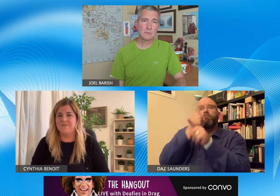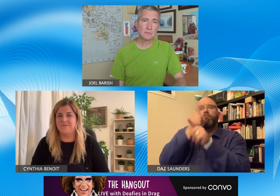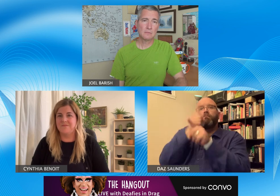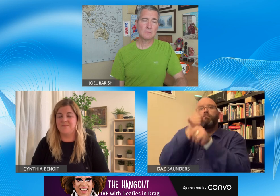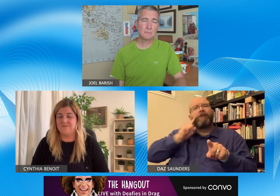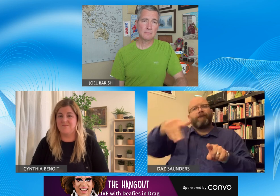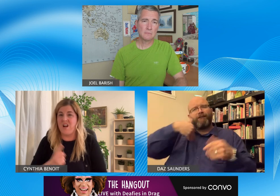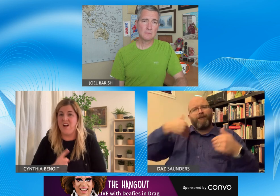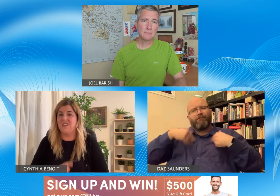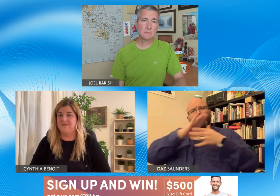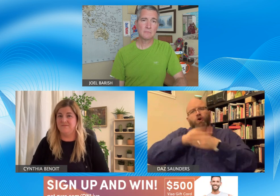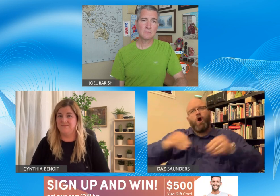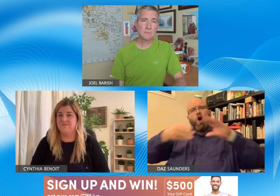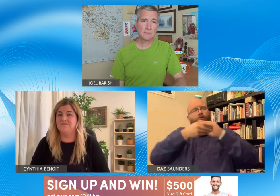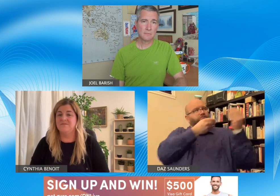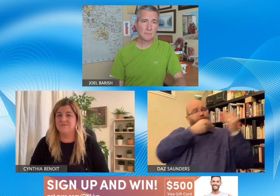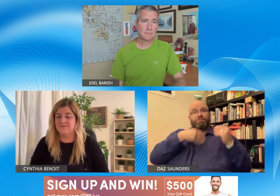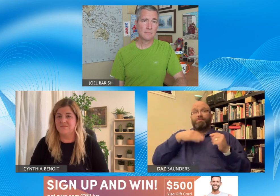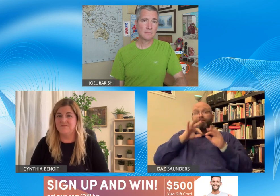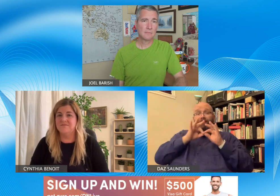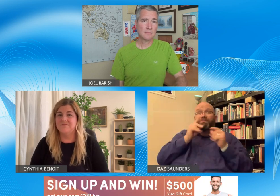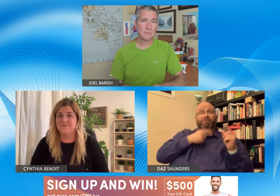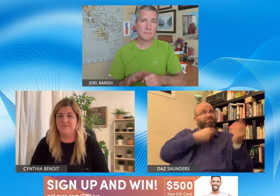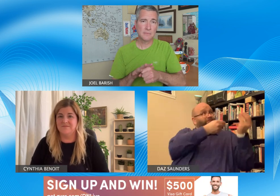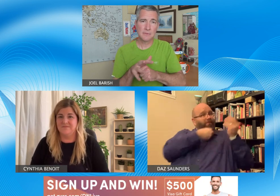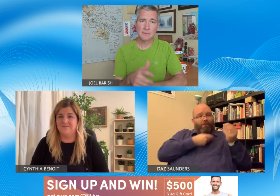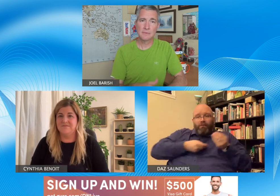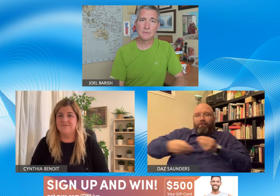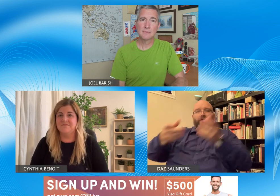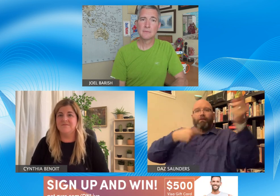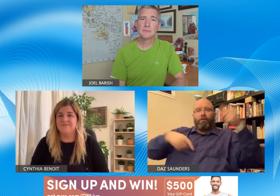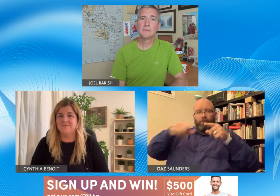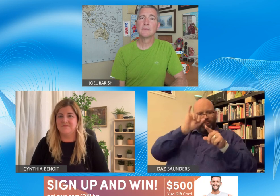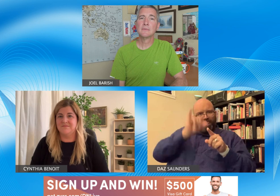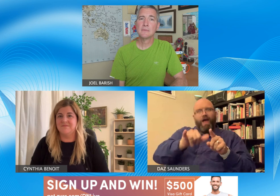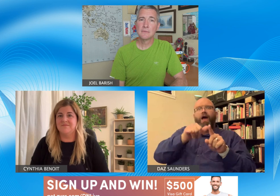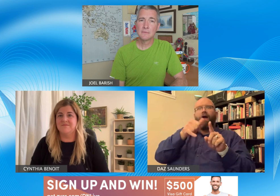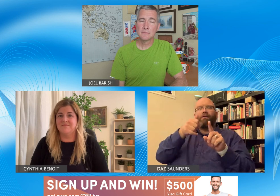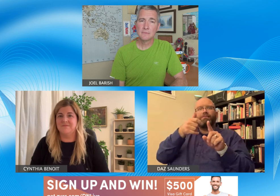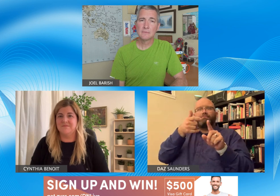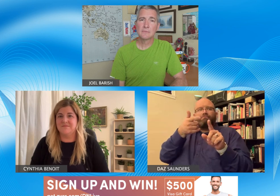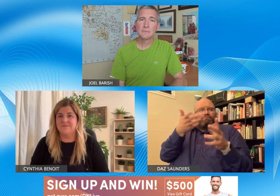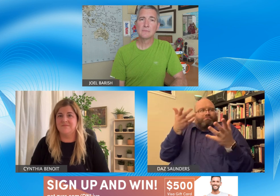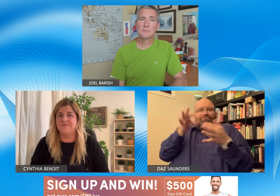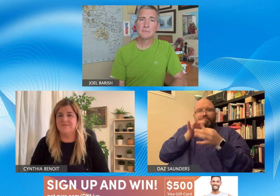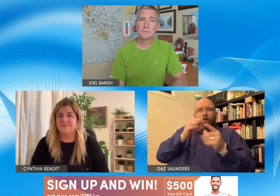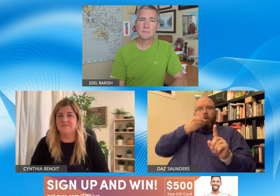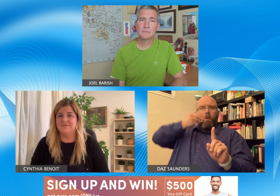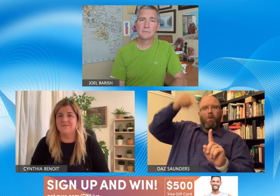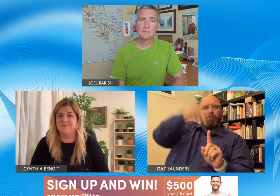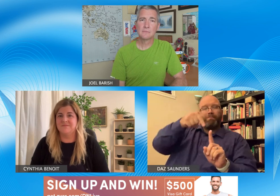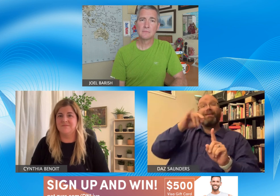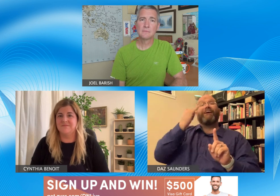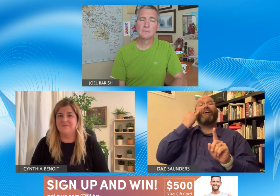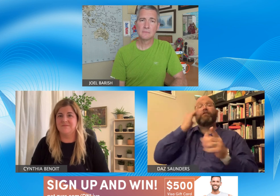Our true belonging to home is found within the stories that are passed down. I come from a Deaf family and I know that storytelling is crucial.